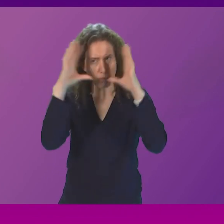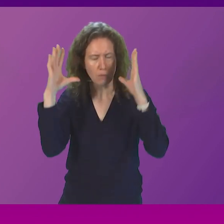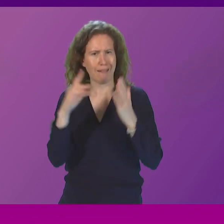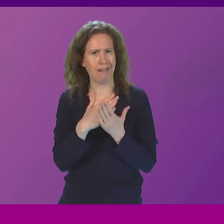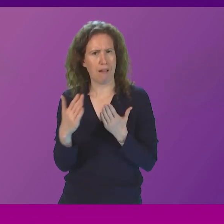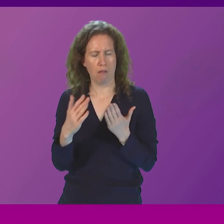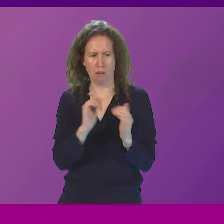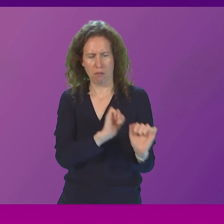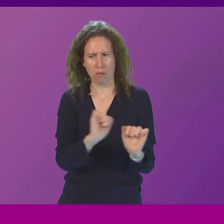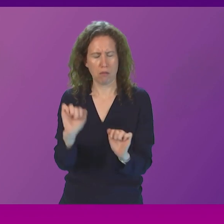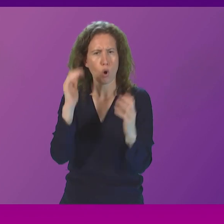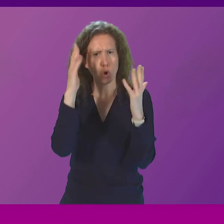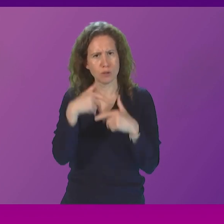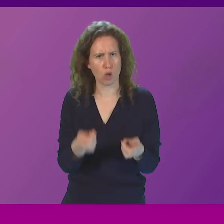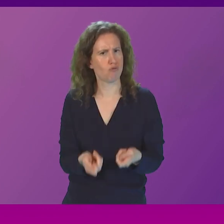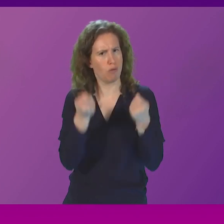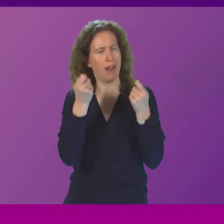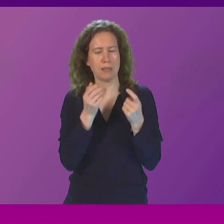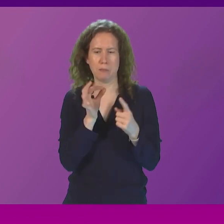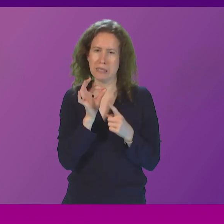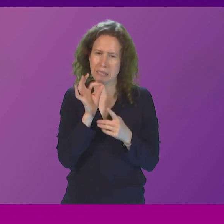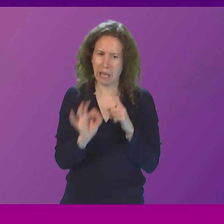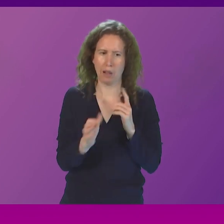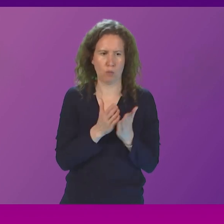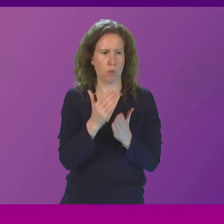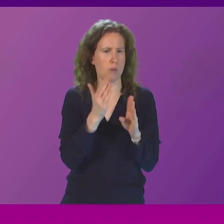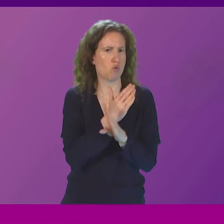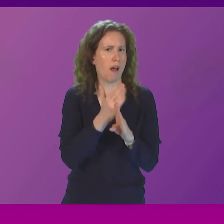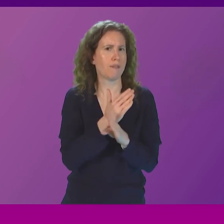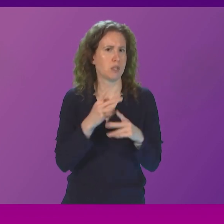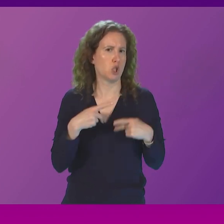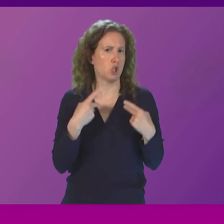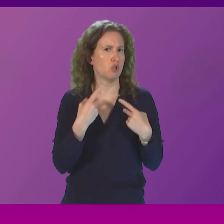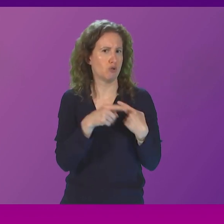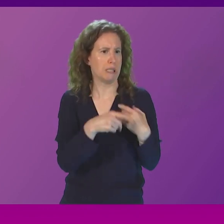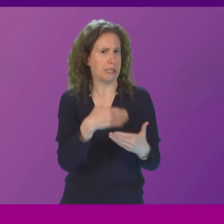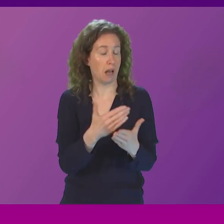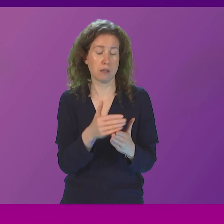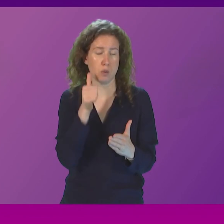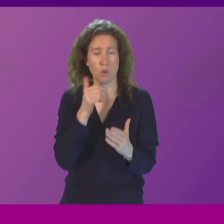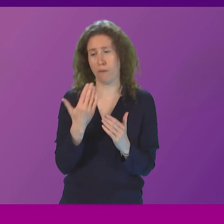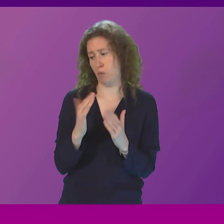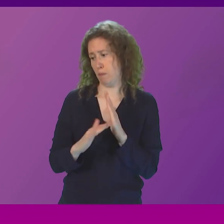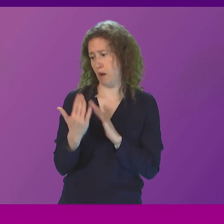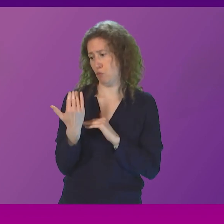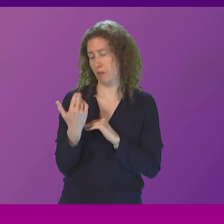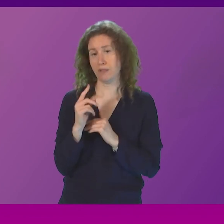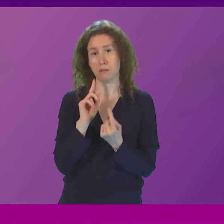the concerns that have been raised, particularly by the private, voluntary and independent sector. He will have heard in a previous response that the Minister for Children, Young People